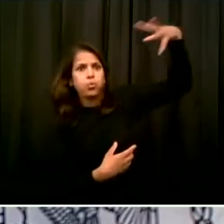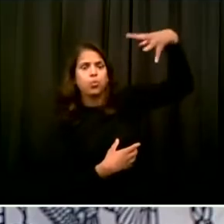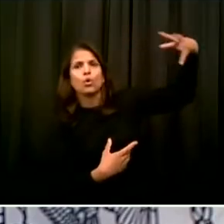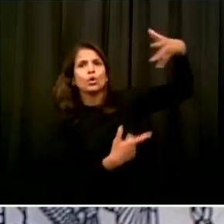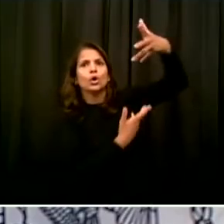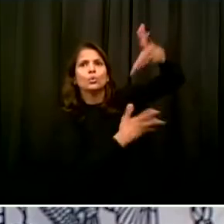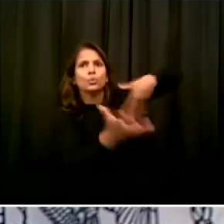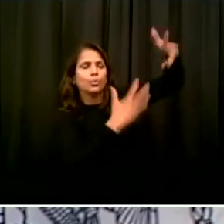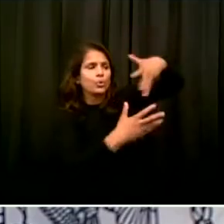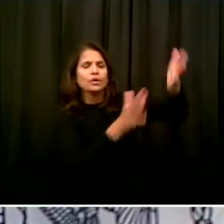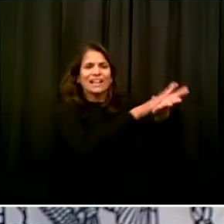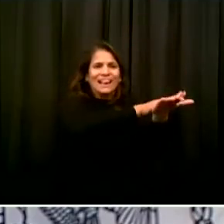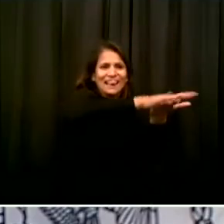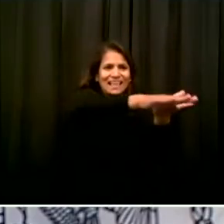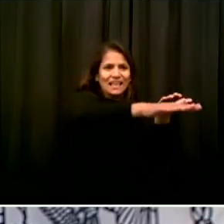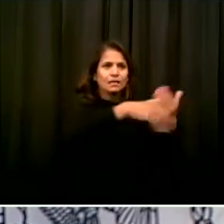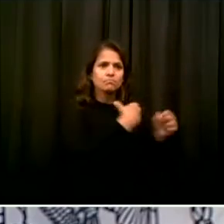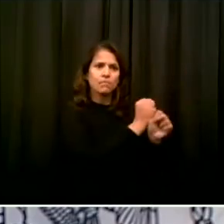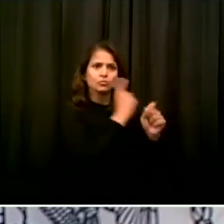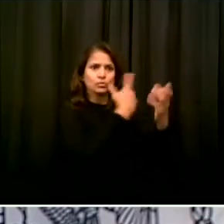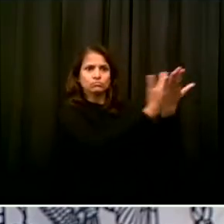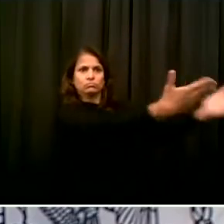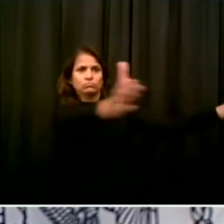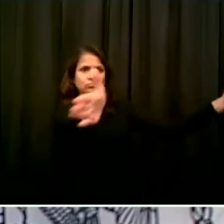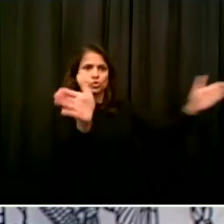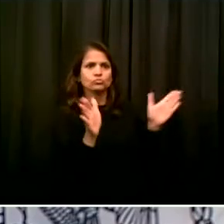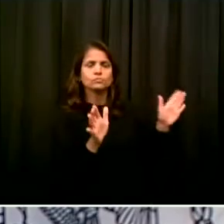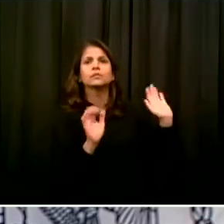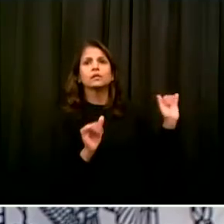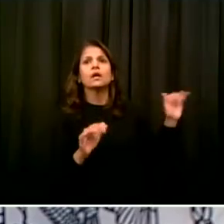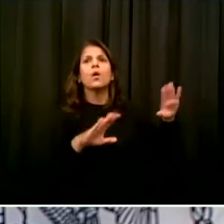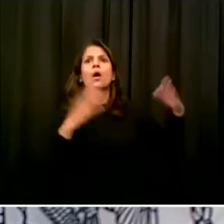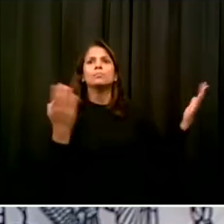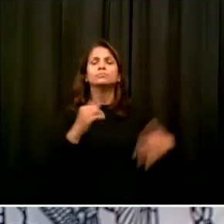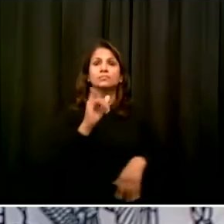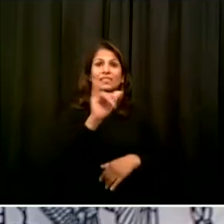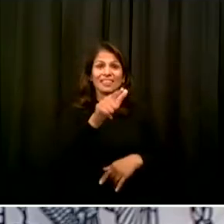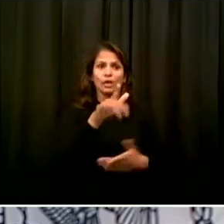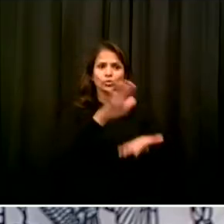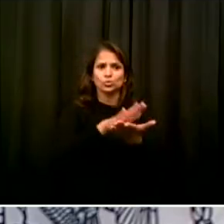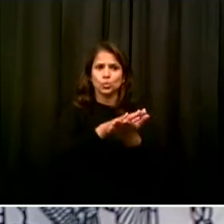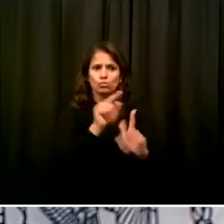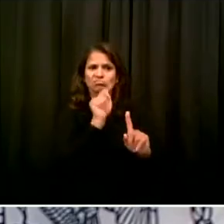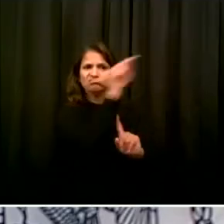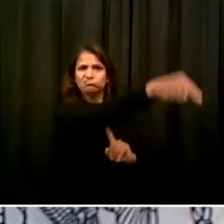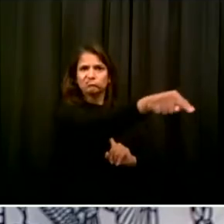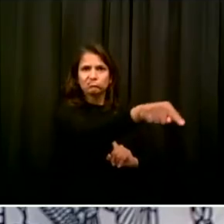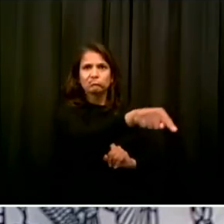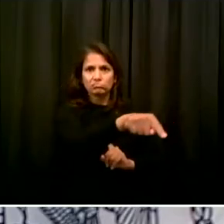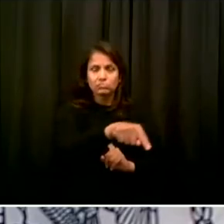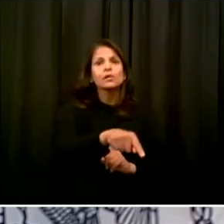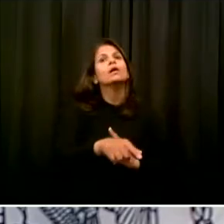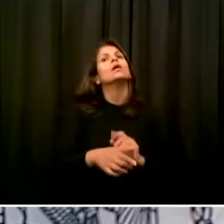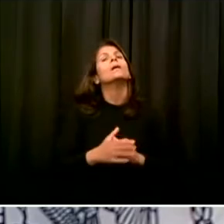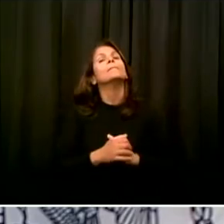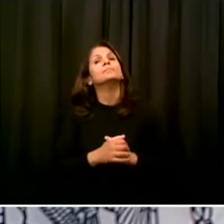THAT THE AIR FILTERS ARE WORINKG, ALL OOIM EEIS GOOD AIRFLOW THROUGHOUT